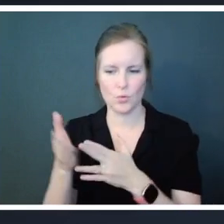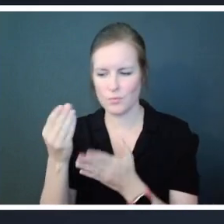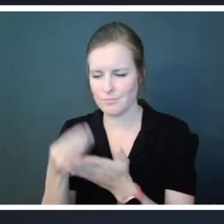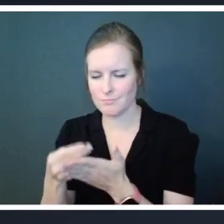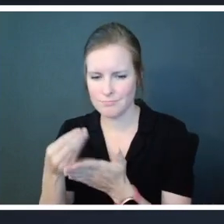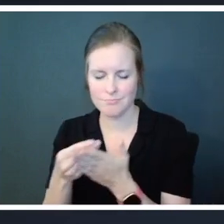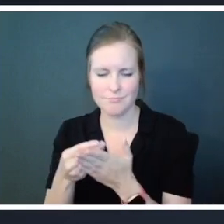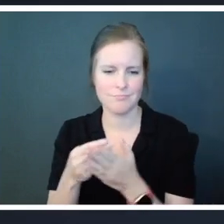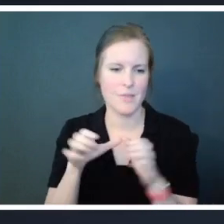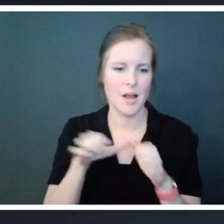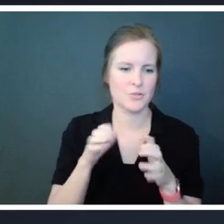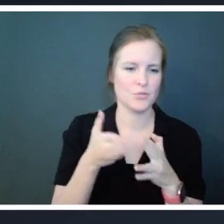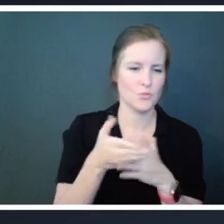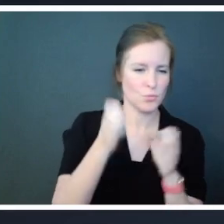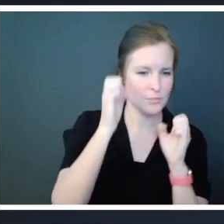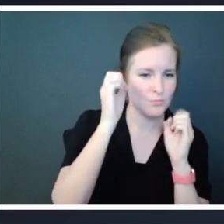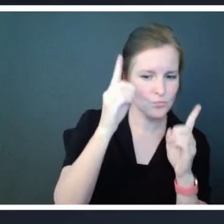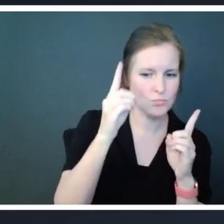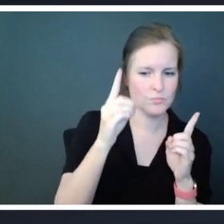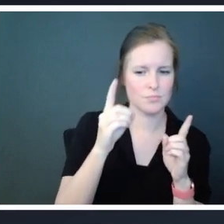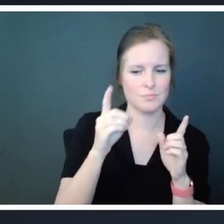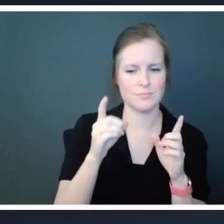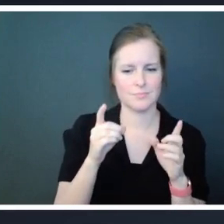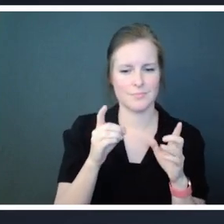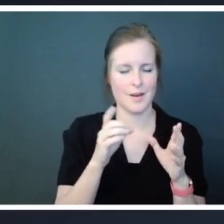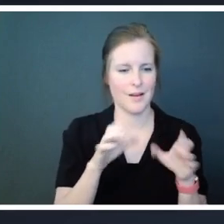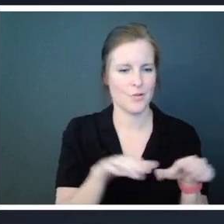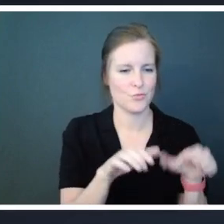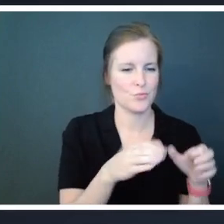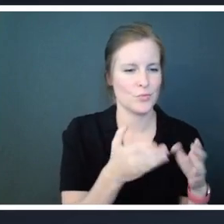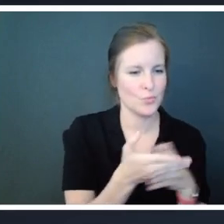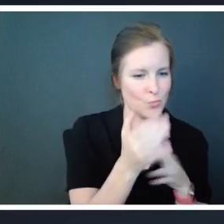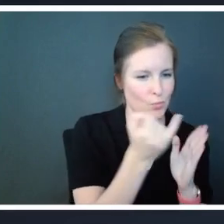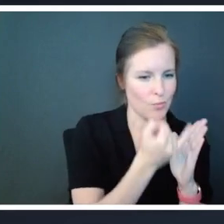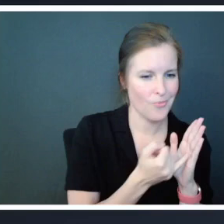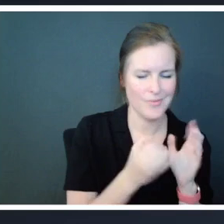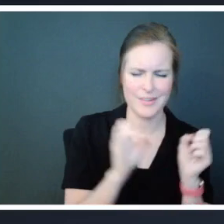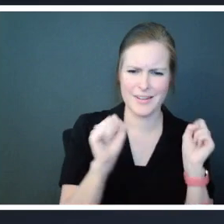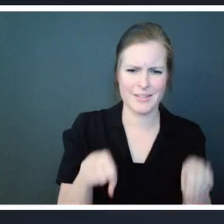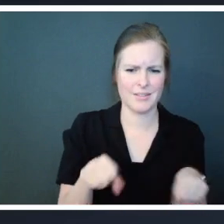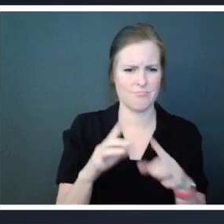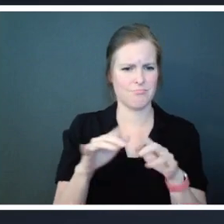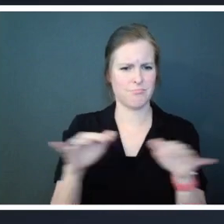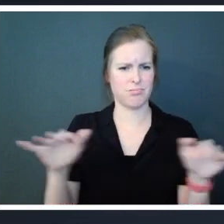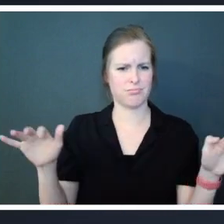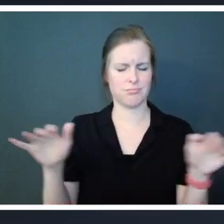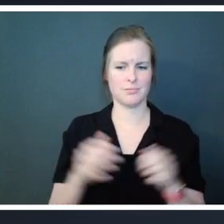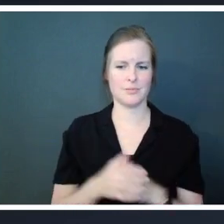for and create action through art as well. And I love to bring my colleague, Beth Evans,